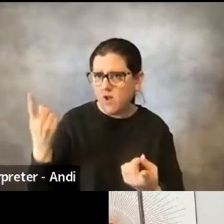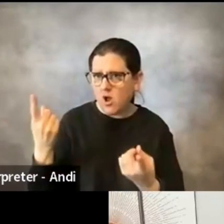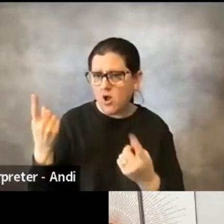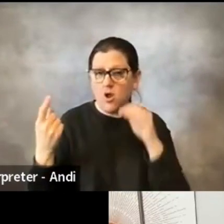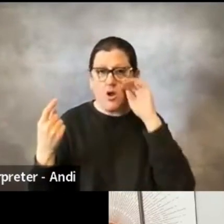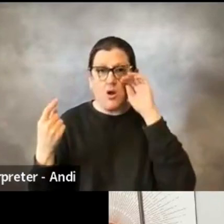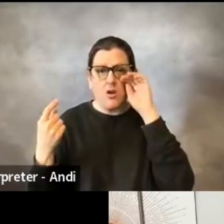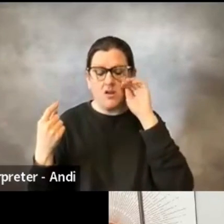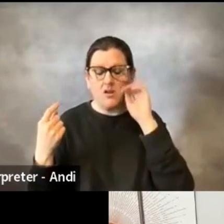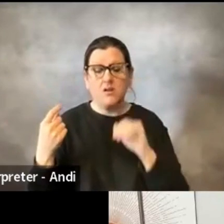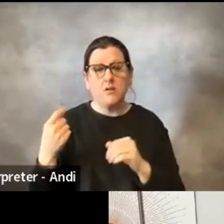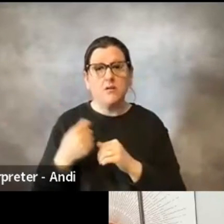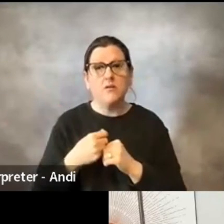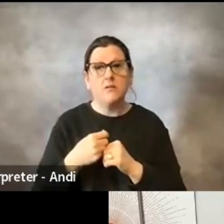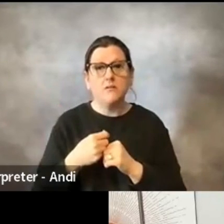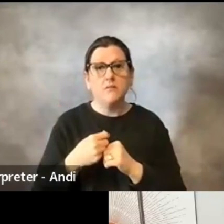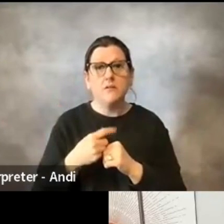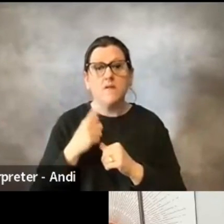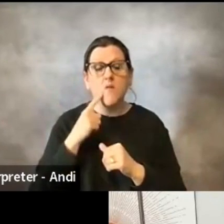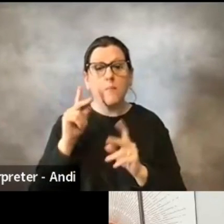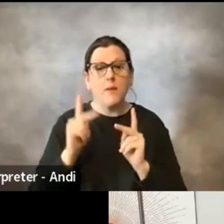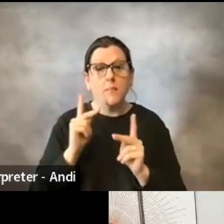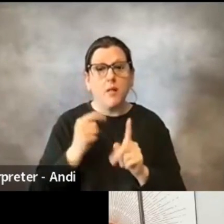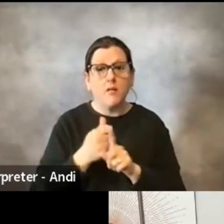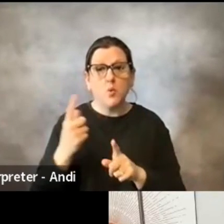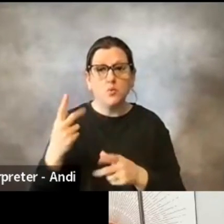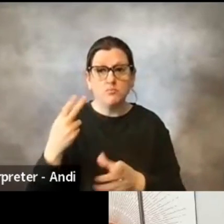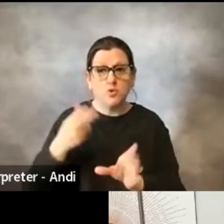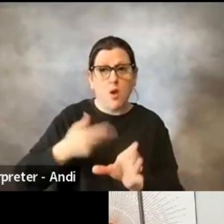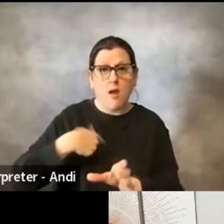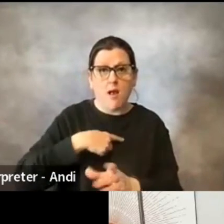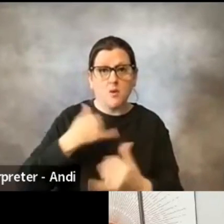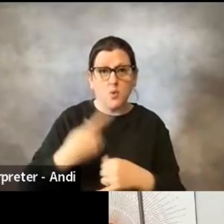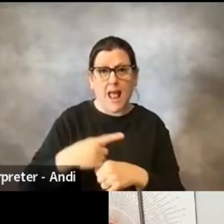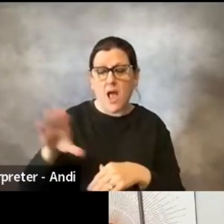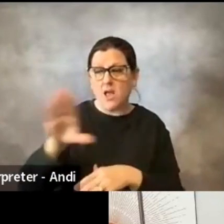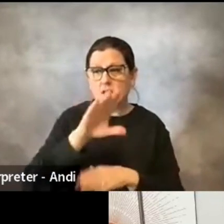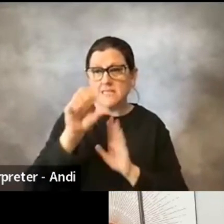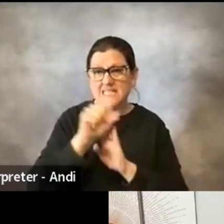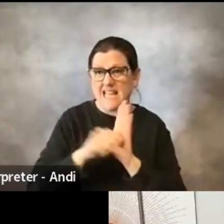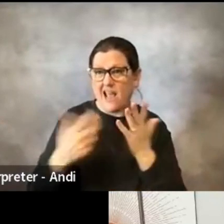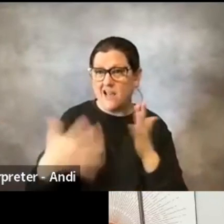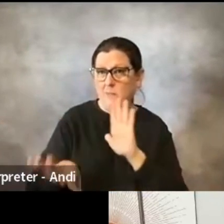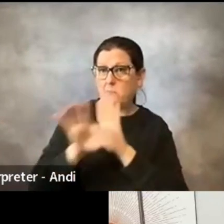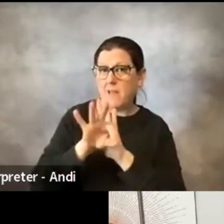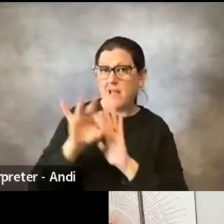know, for people that are joining us today, who states may have been selected for the Policy Academy and they're